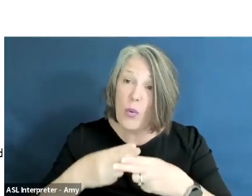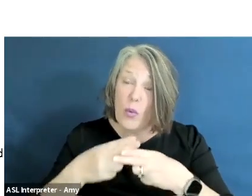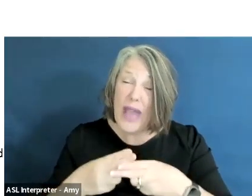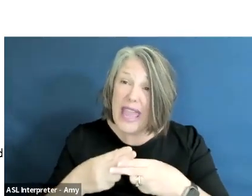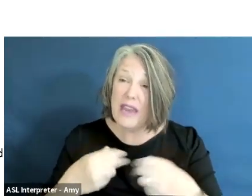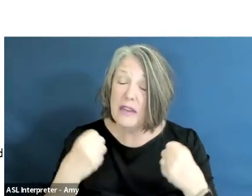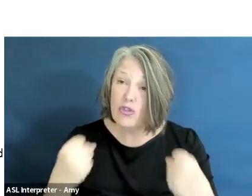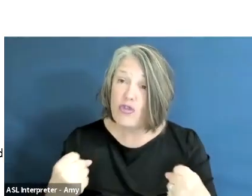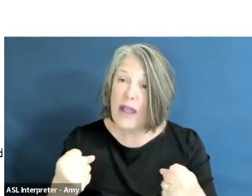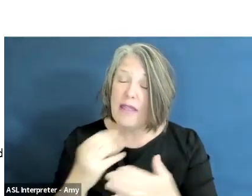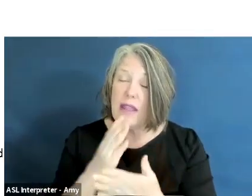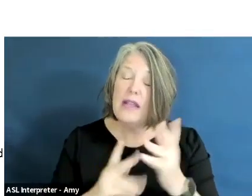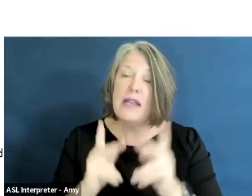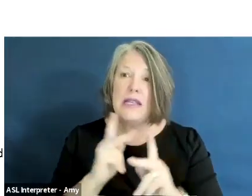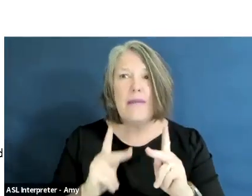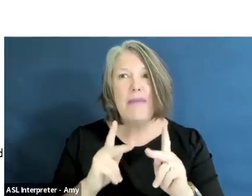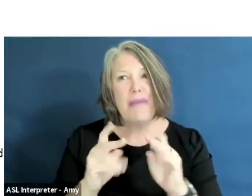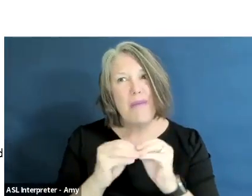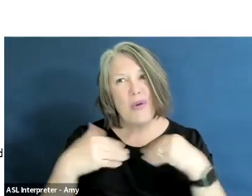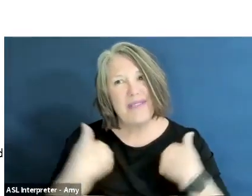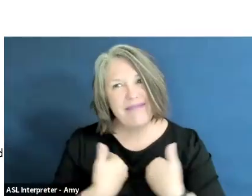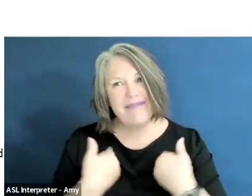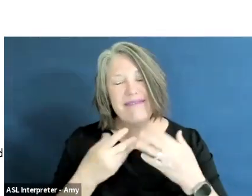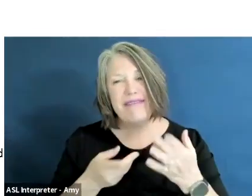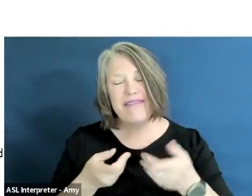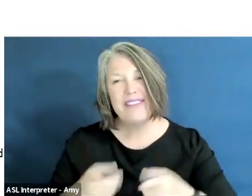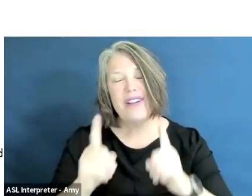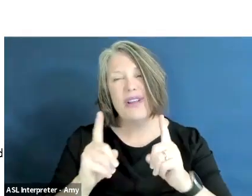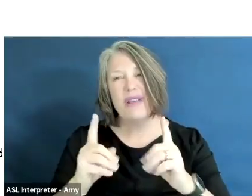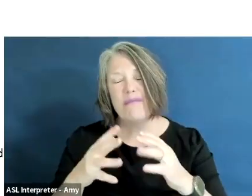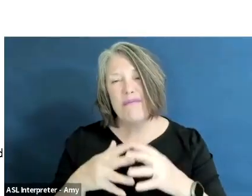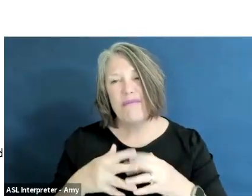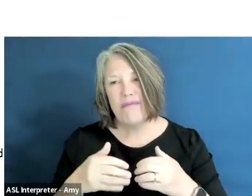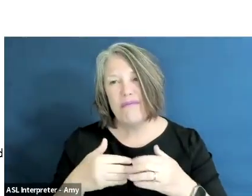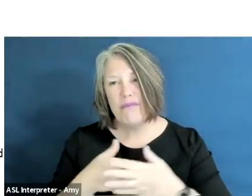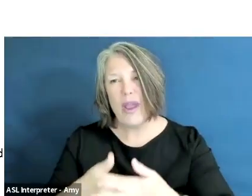Some people have more fatigue in pregnancy. So we want to be able to modify